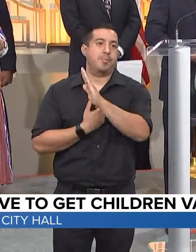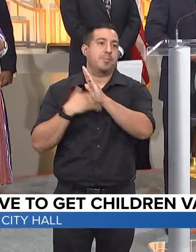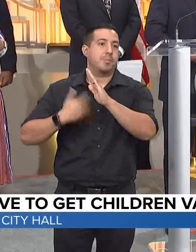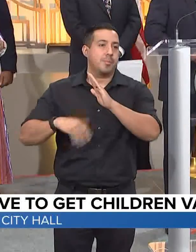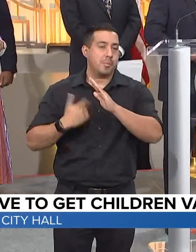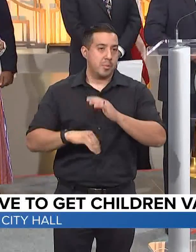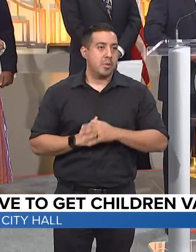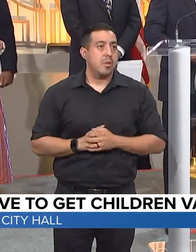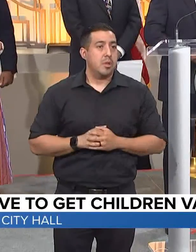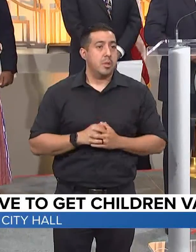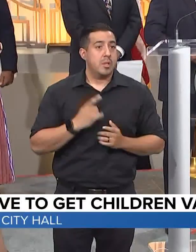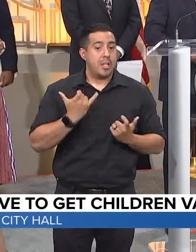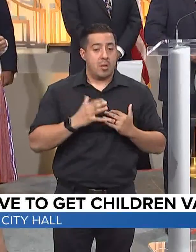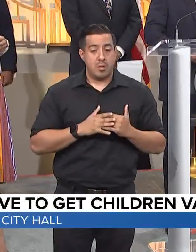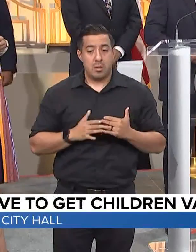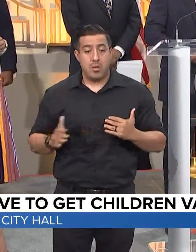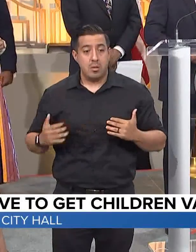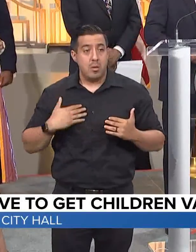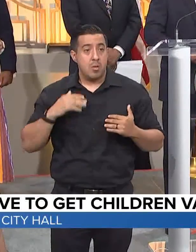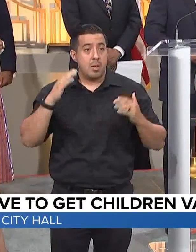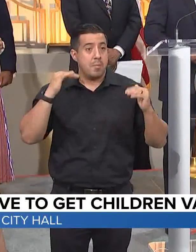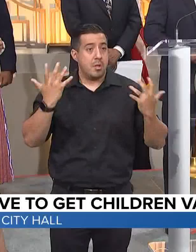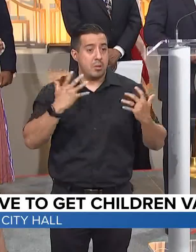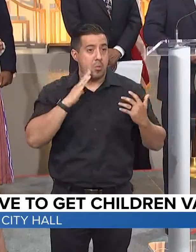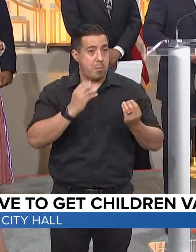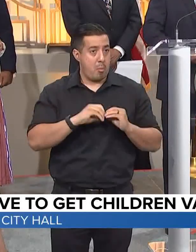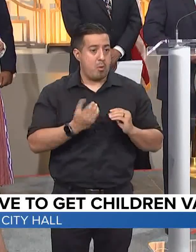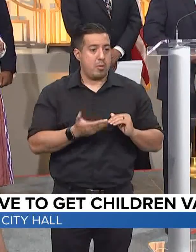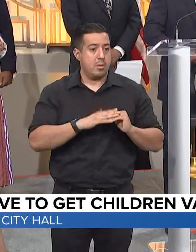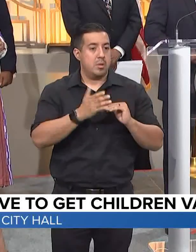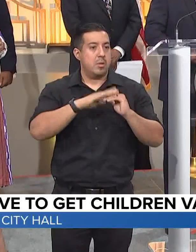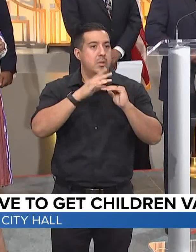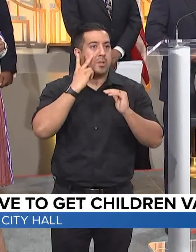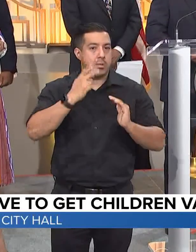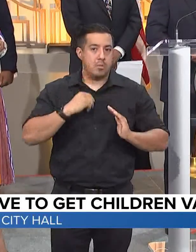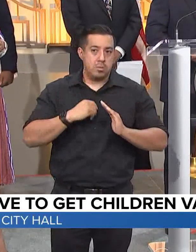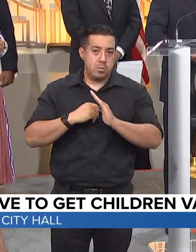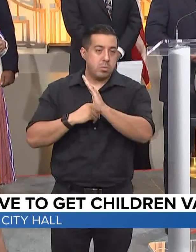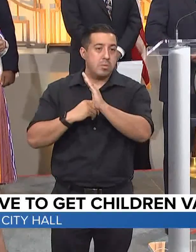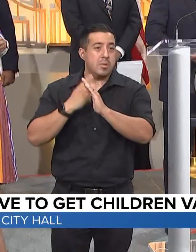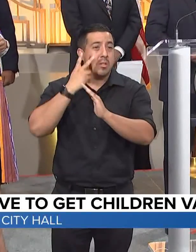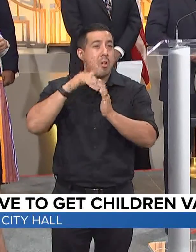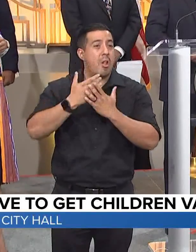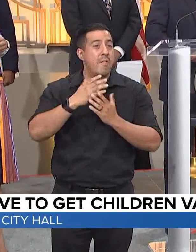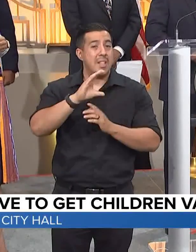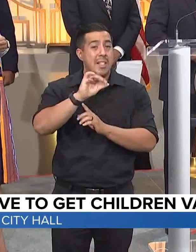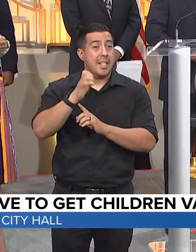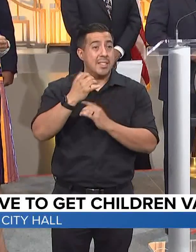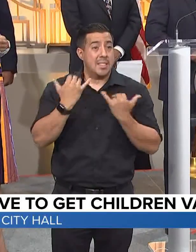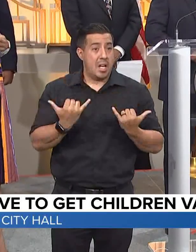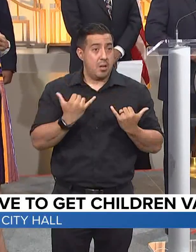We can only expect that that is going to go up more and you can see that our cases over time and